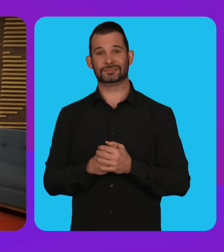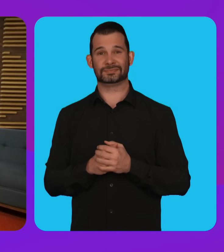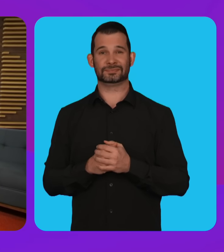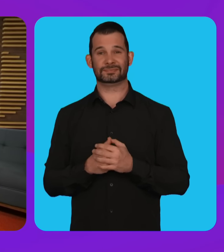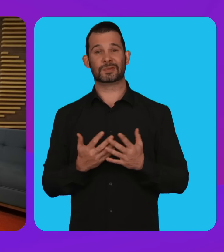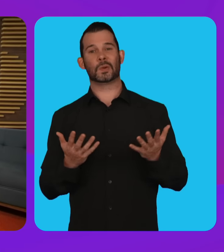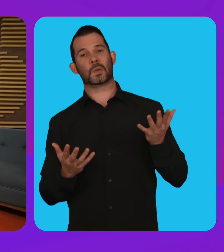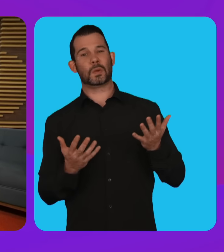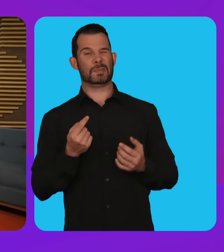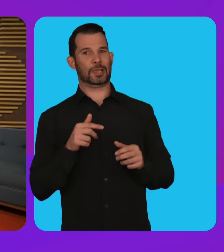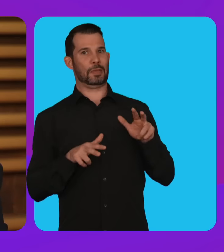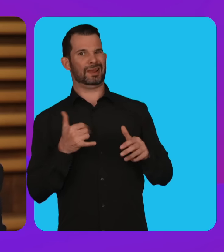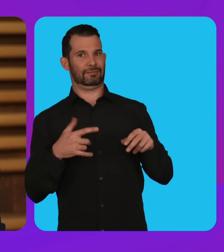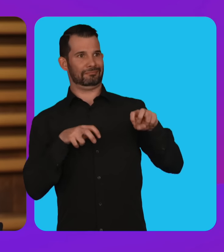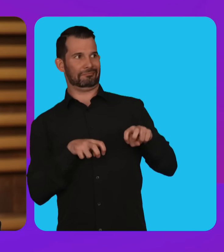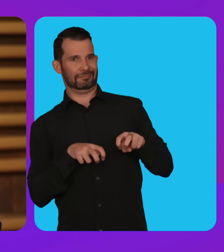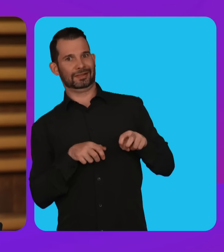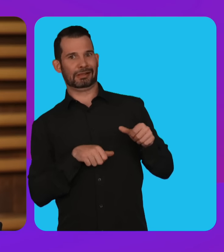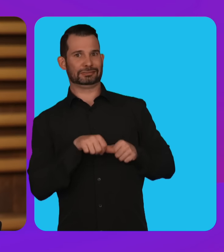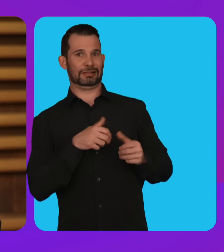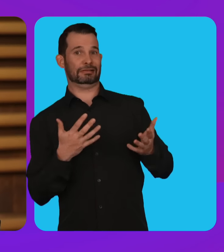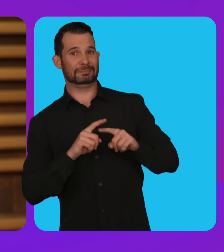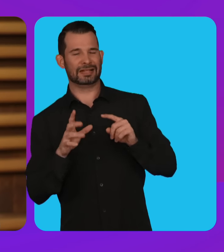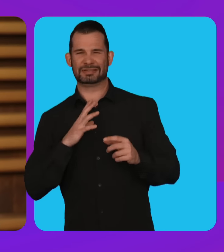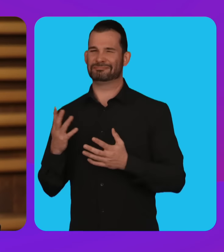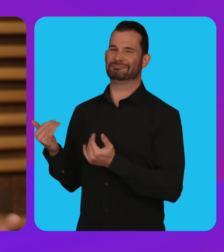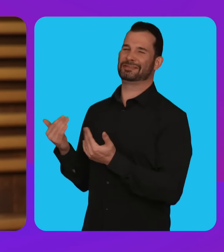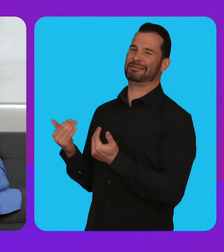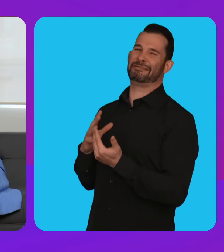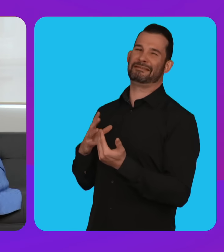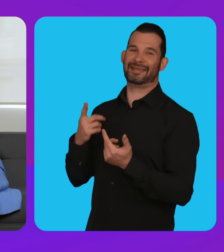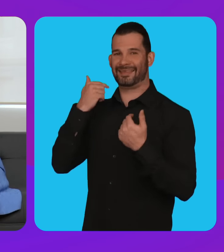Well, it's a little awkward sitting beside each other, but-- Bring it on.